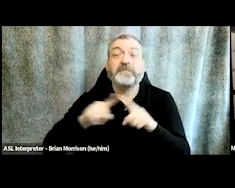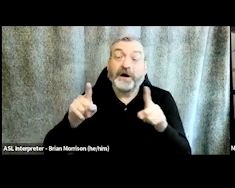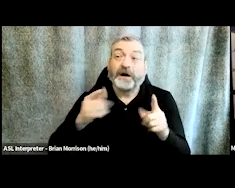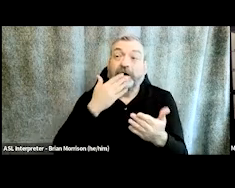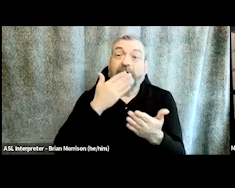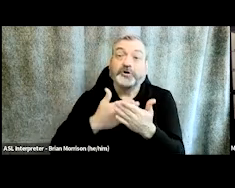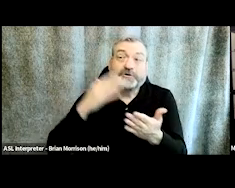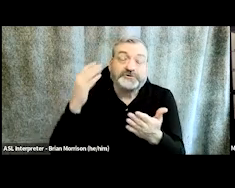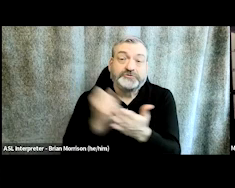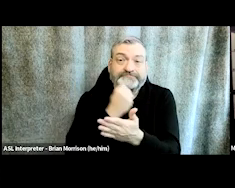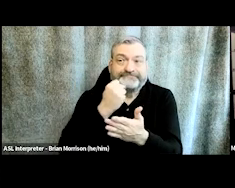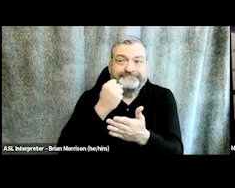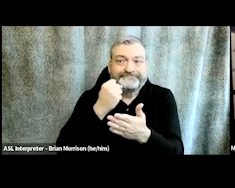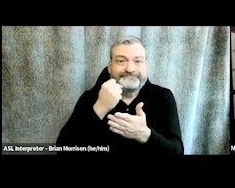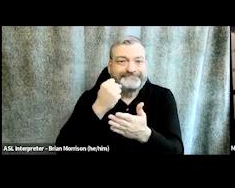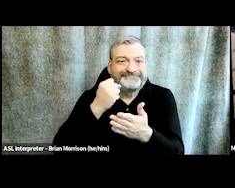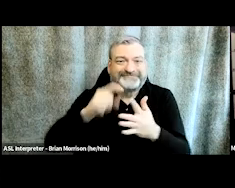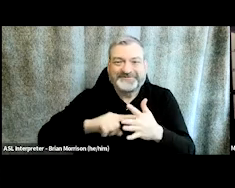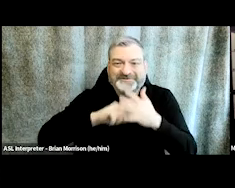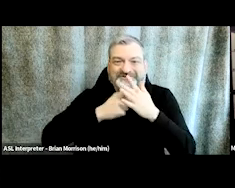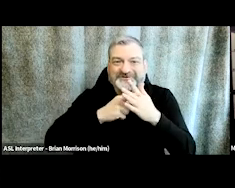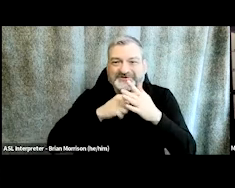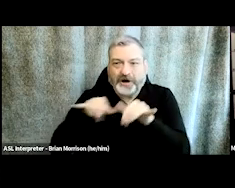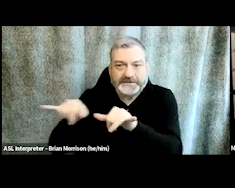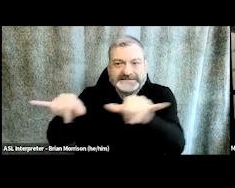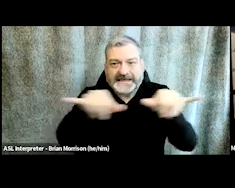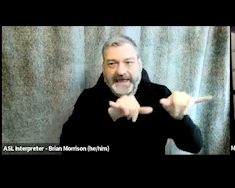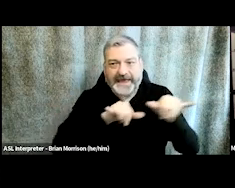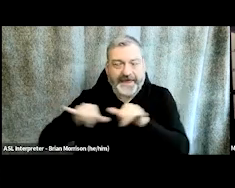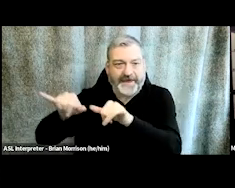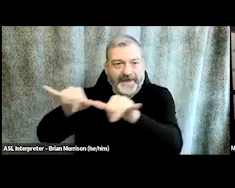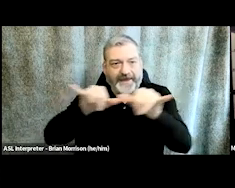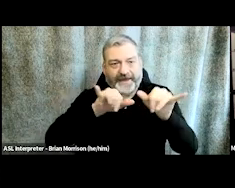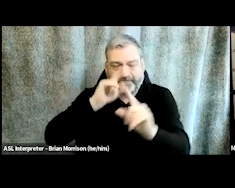all starting from the same mindset and the same